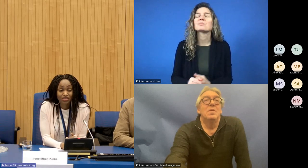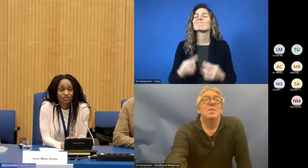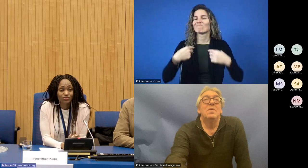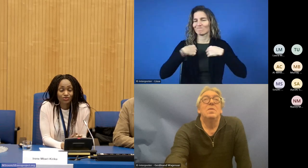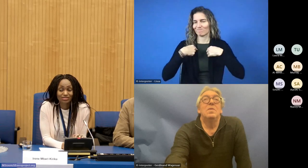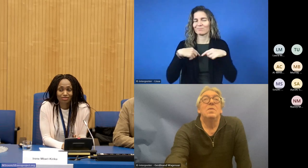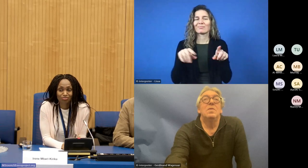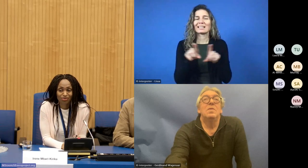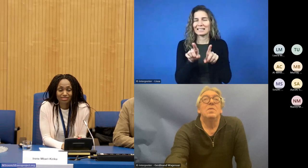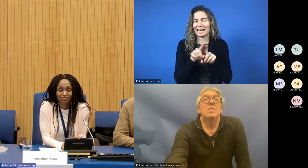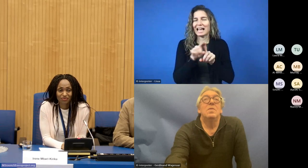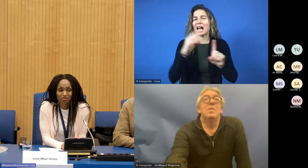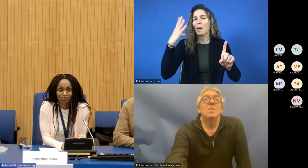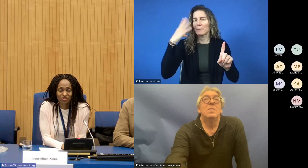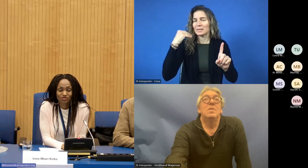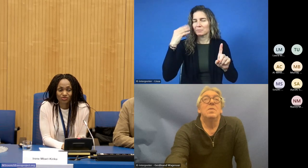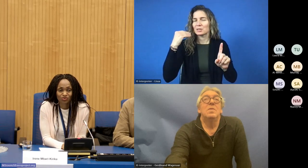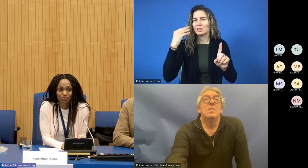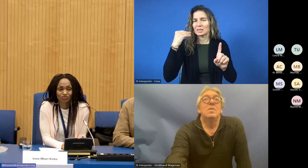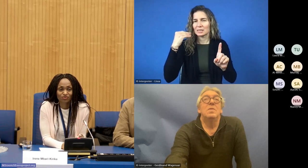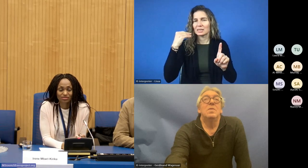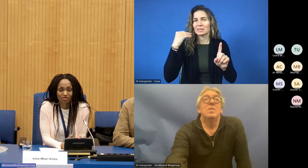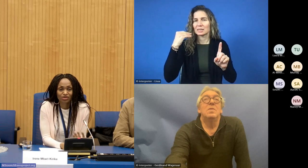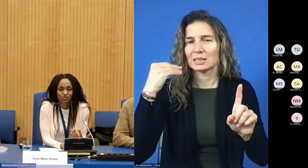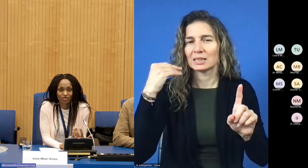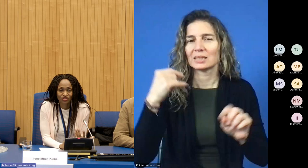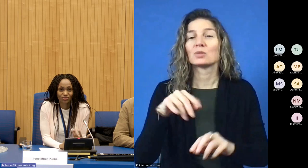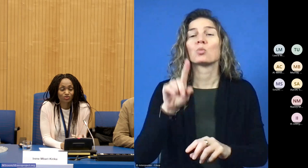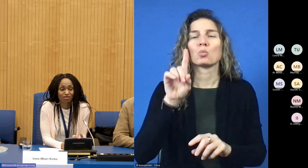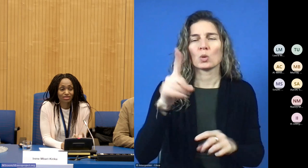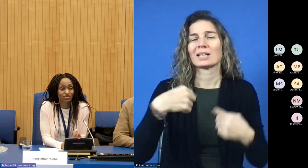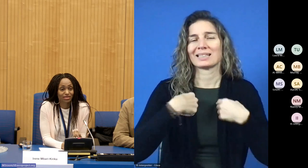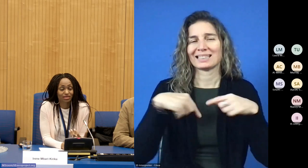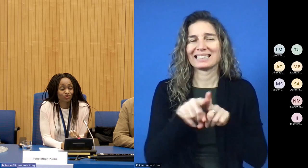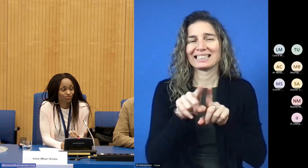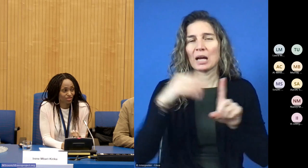One thing to note, is braille is a very important tool for someone who is blind to learn how to read